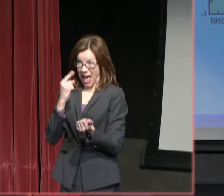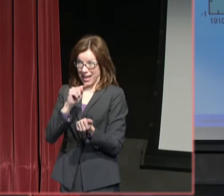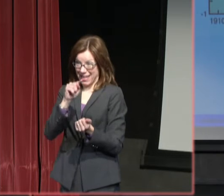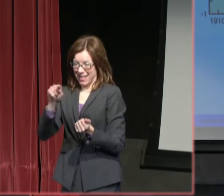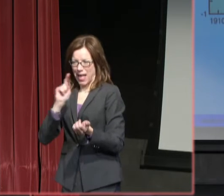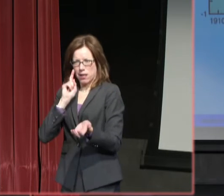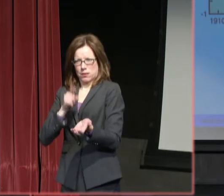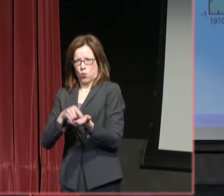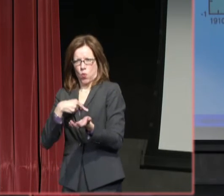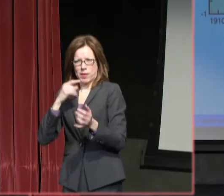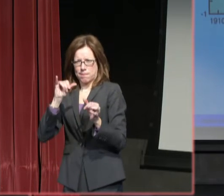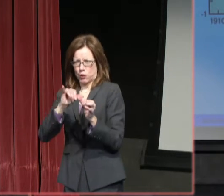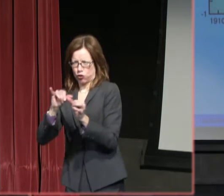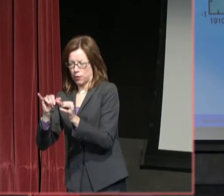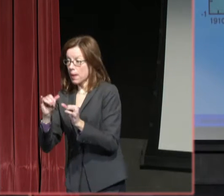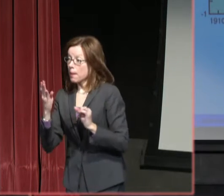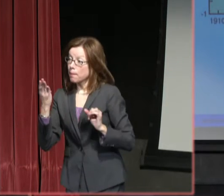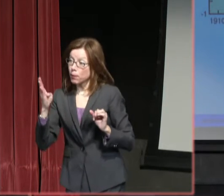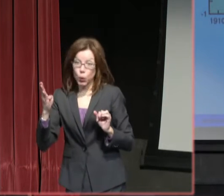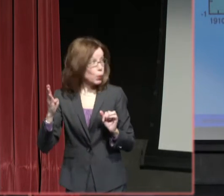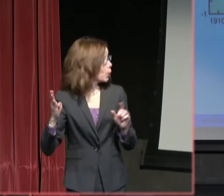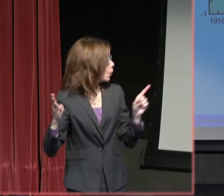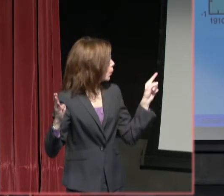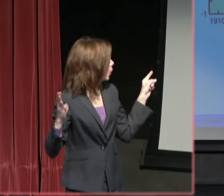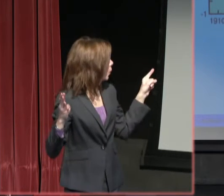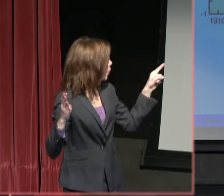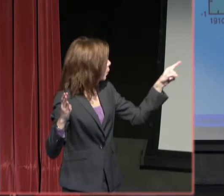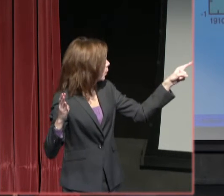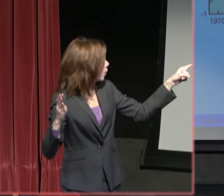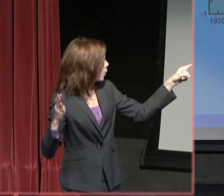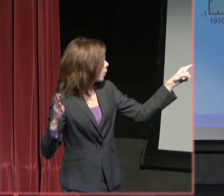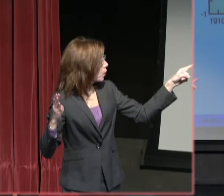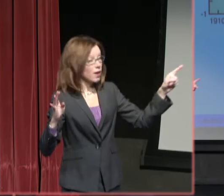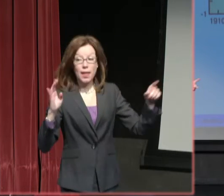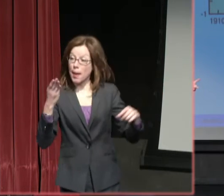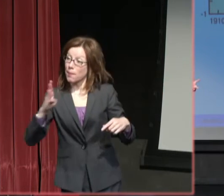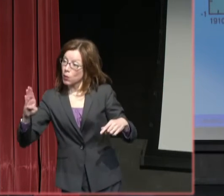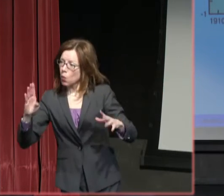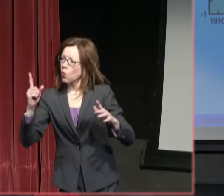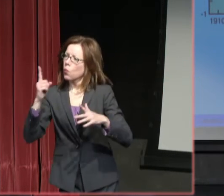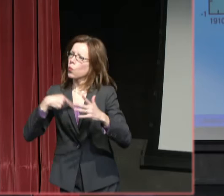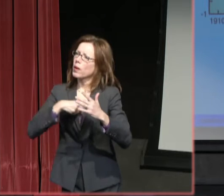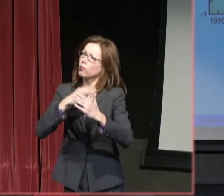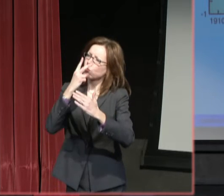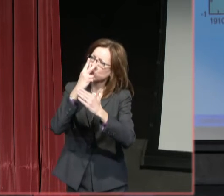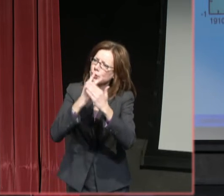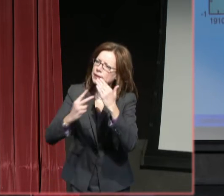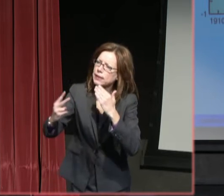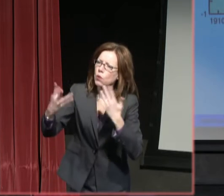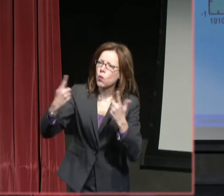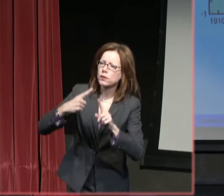What the blue shading shows is some model predictions of temperature and the blue one is